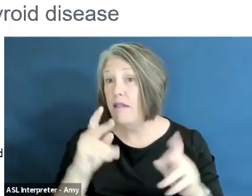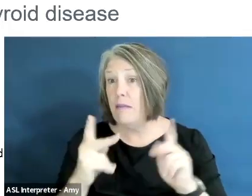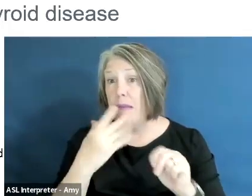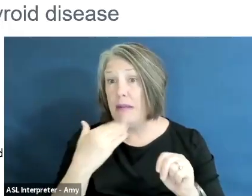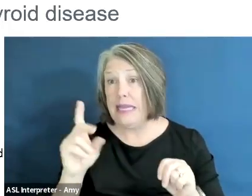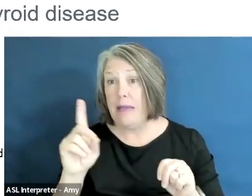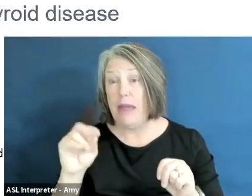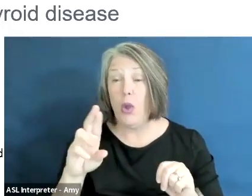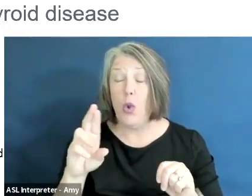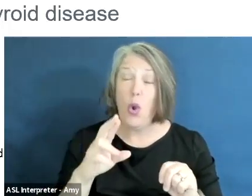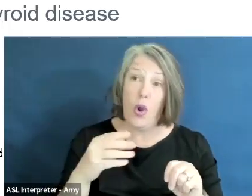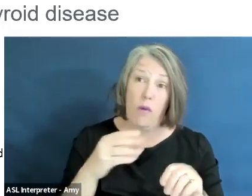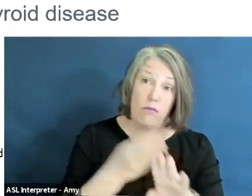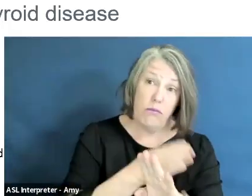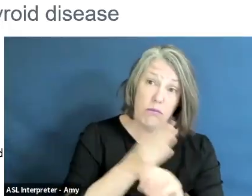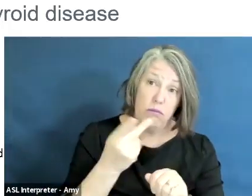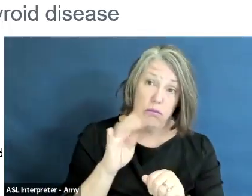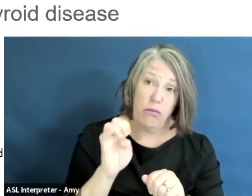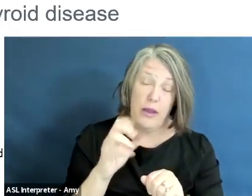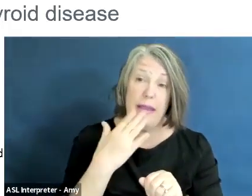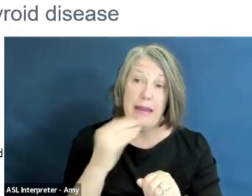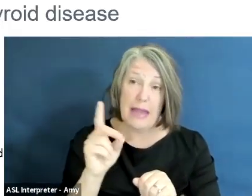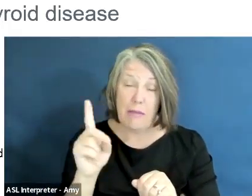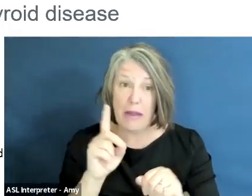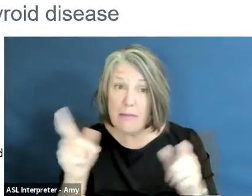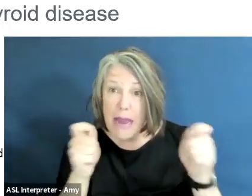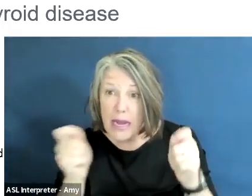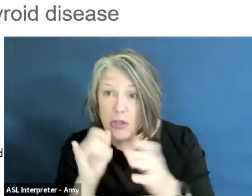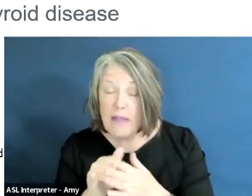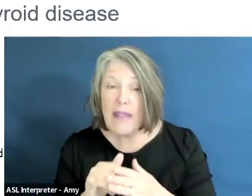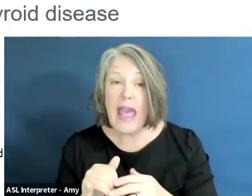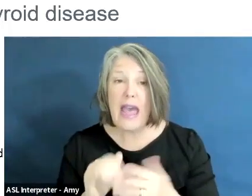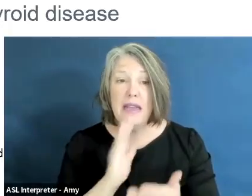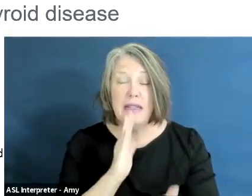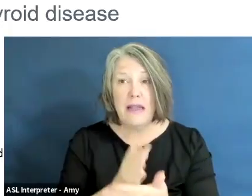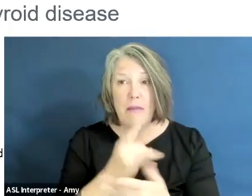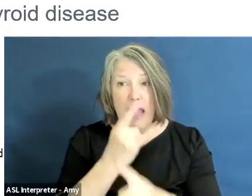managing those conditions, stopping alcohol and drug use,